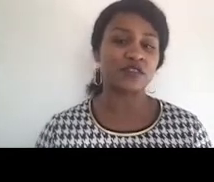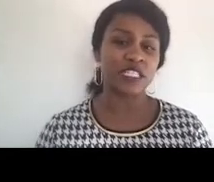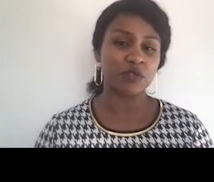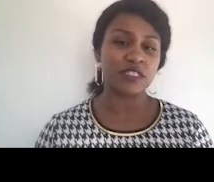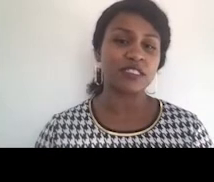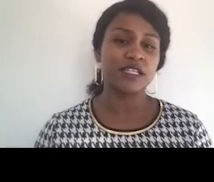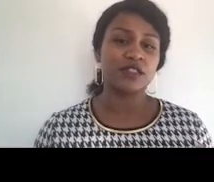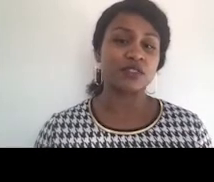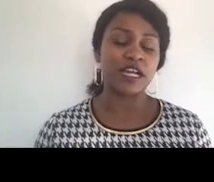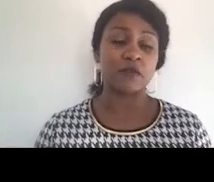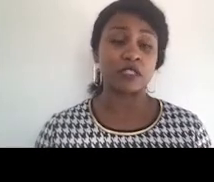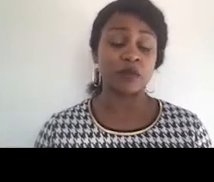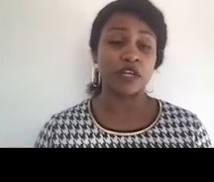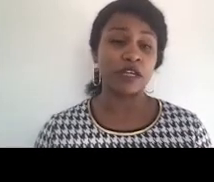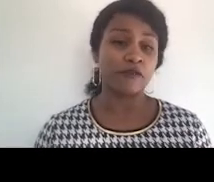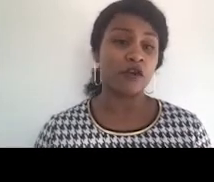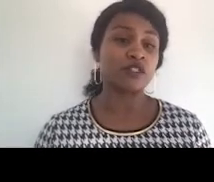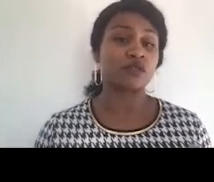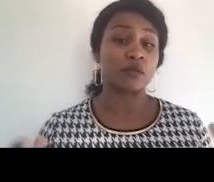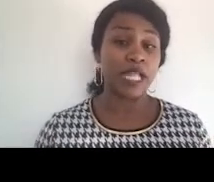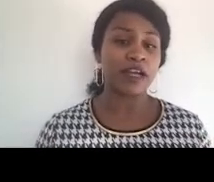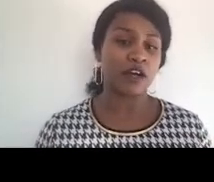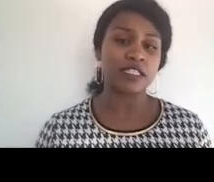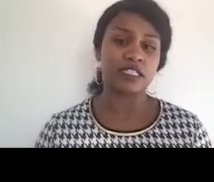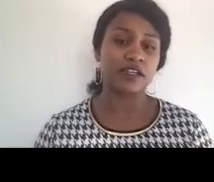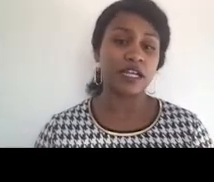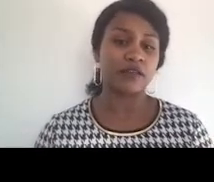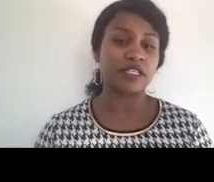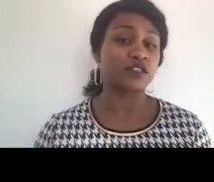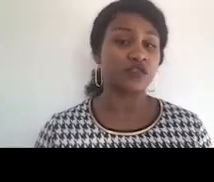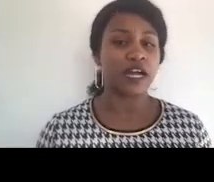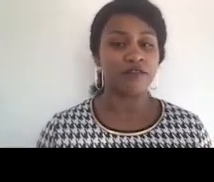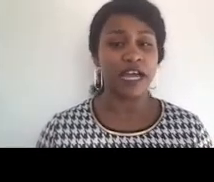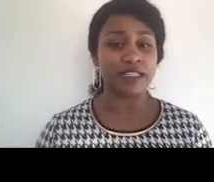of experience to dance forms to the black artists here in Calgary that do not have the access.